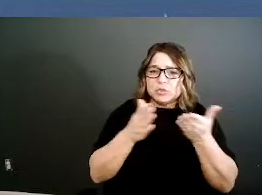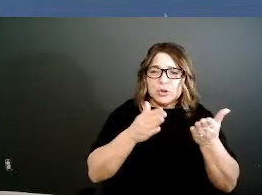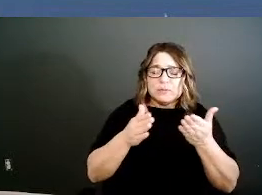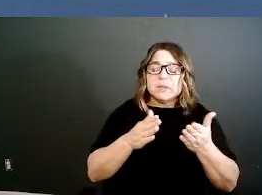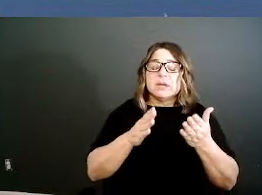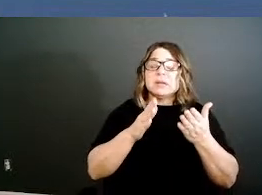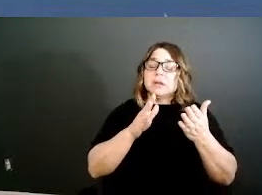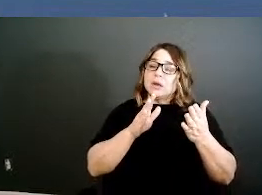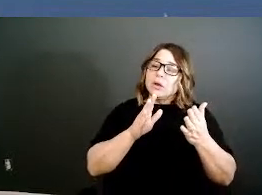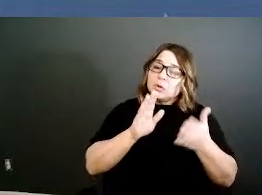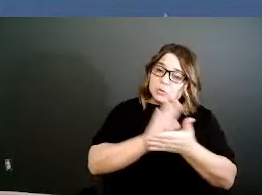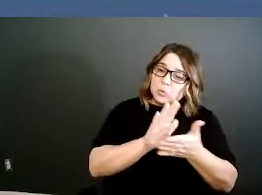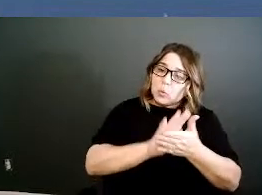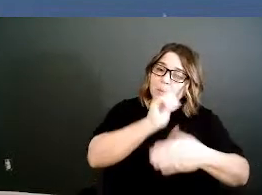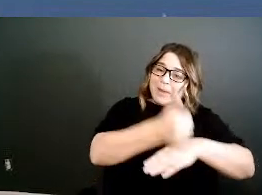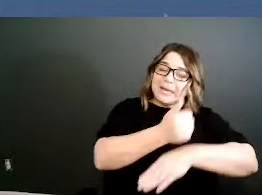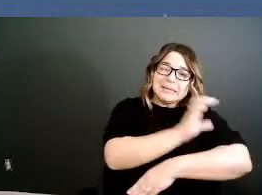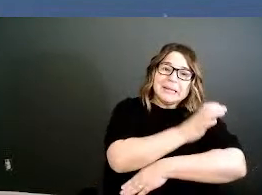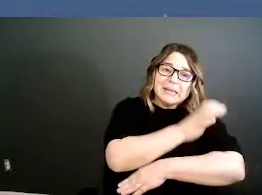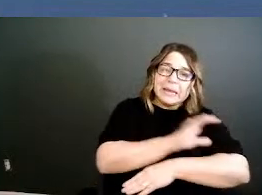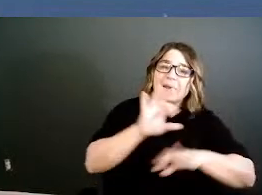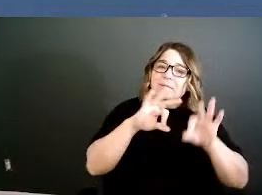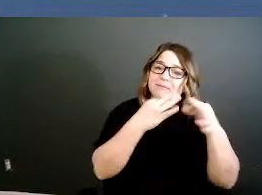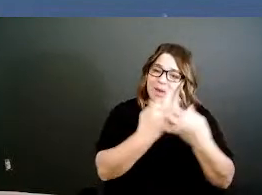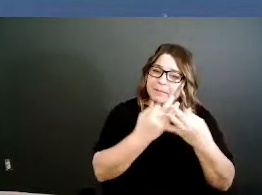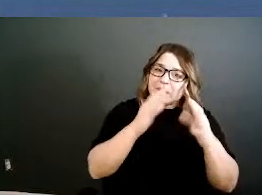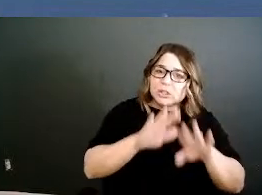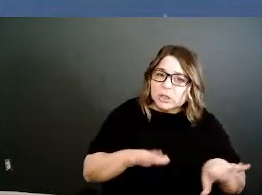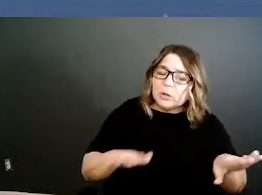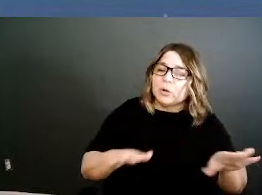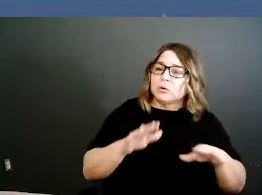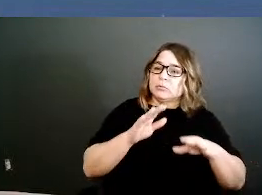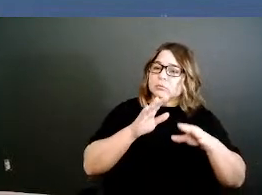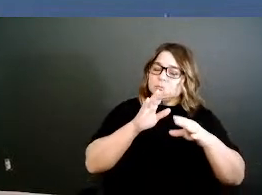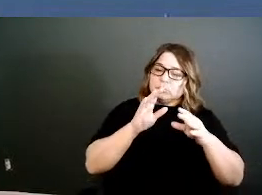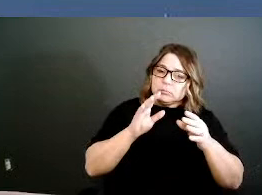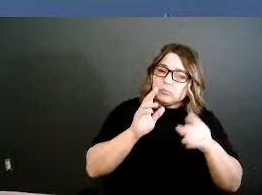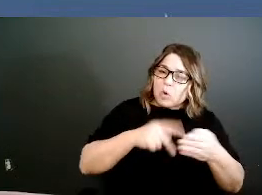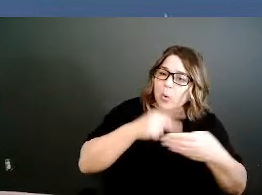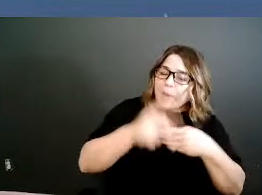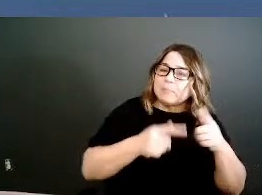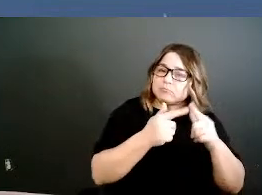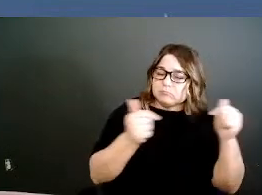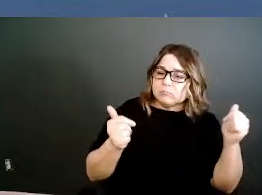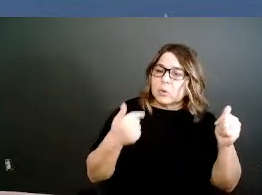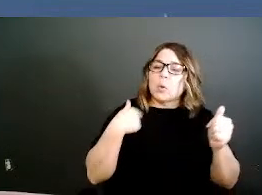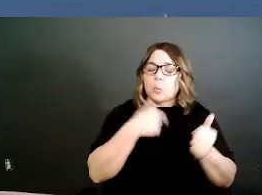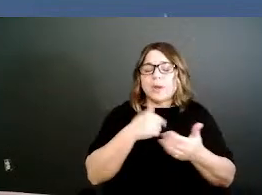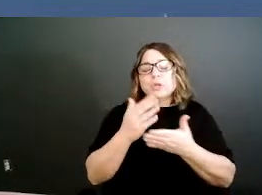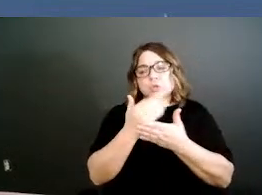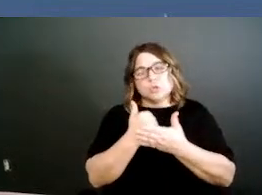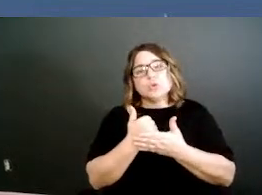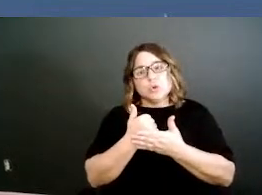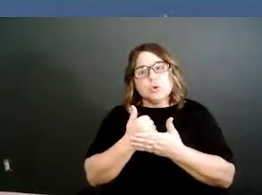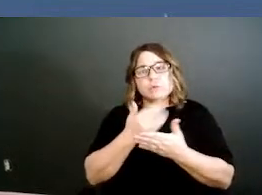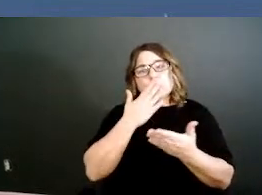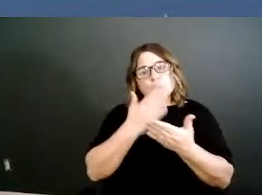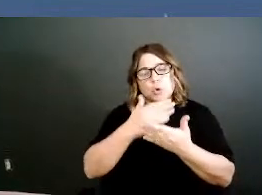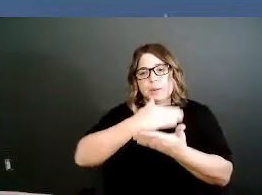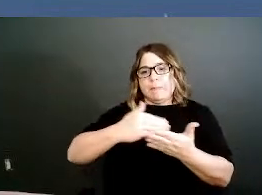EVERY PERSON THAT'S BEEN THROWN TO THE MARGIN. THE PEOPLE AND MAKE THAT HAPPEN. YOU HAVE THE POWER AND THE RESPONSIBILITY TO STAND WITH